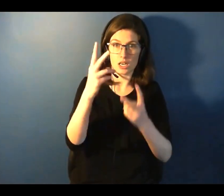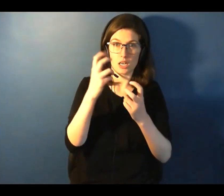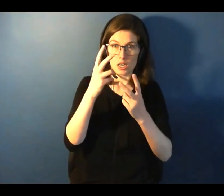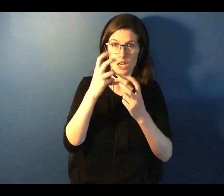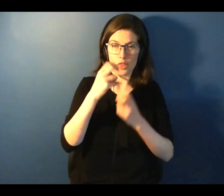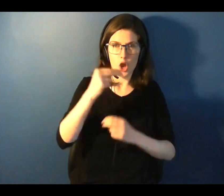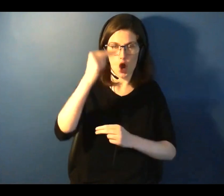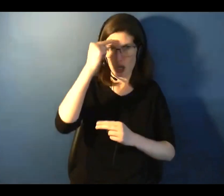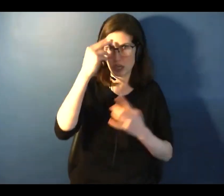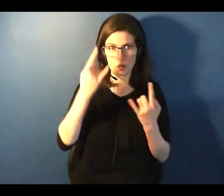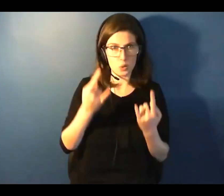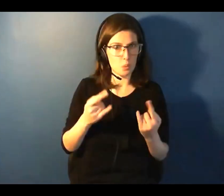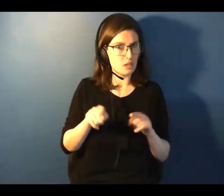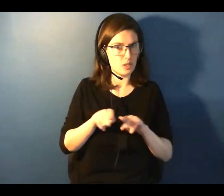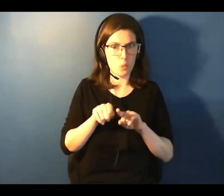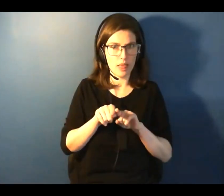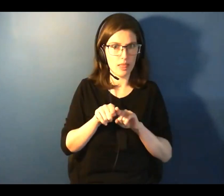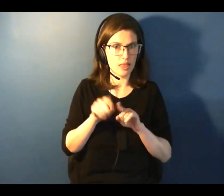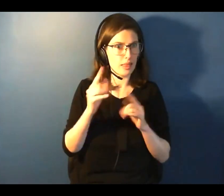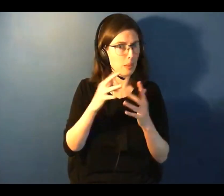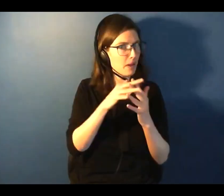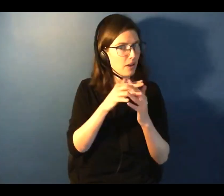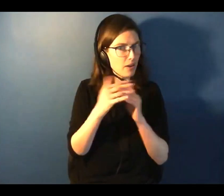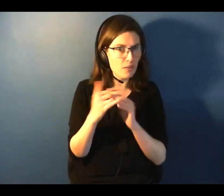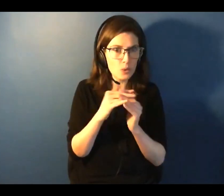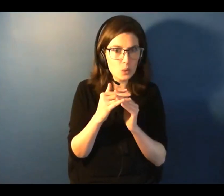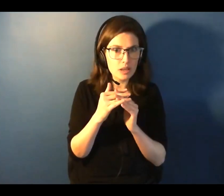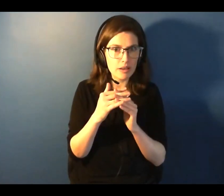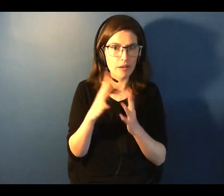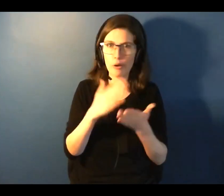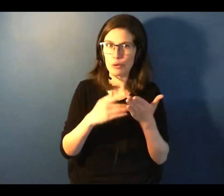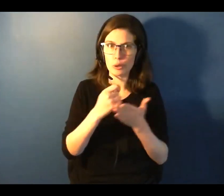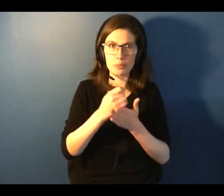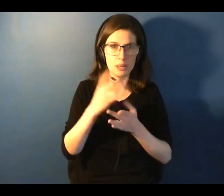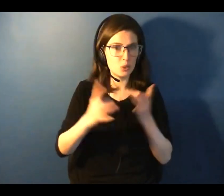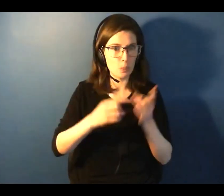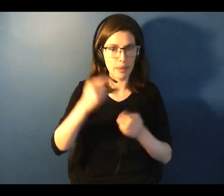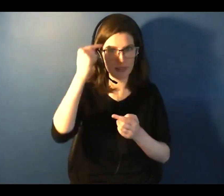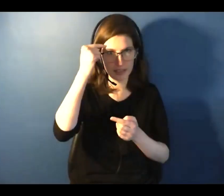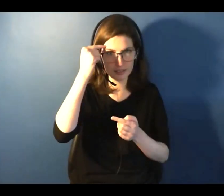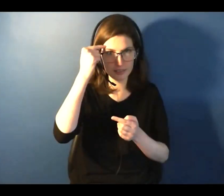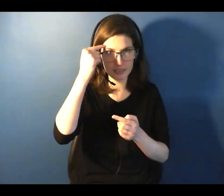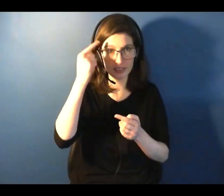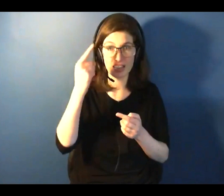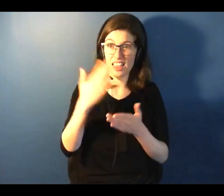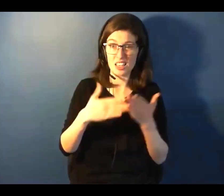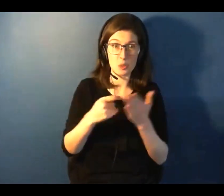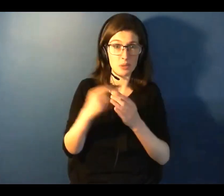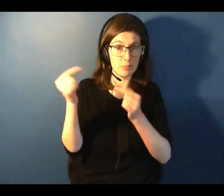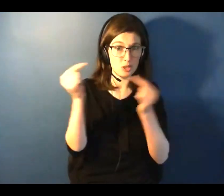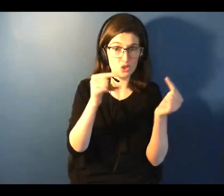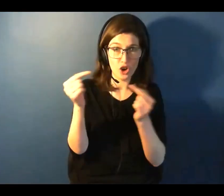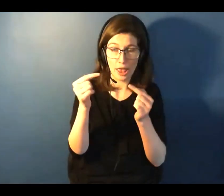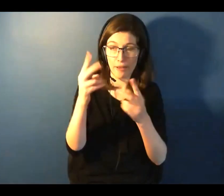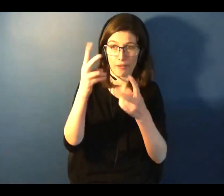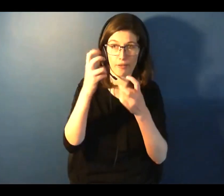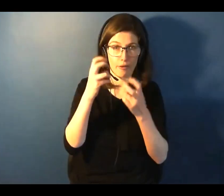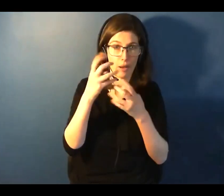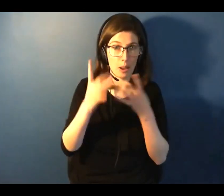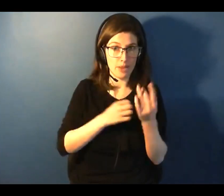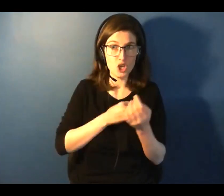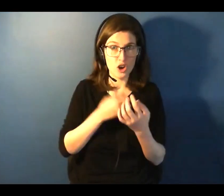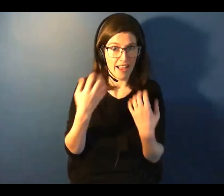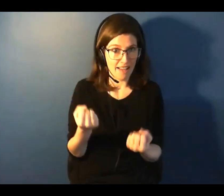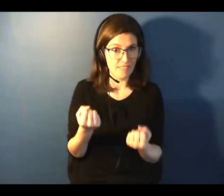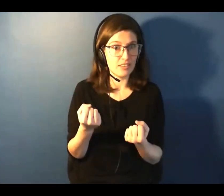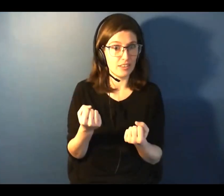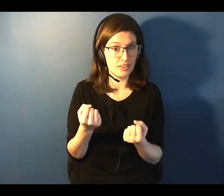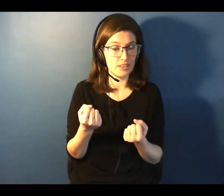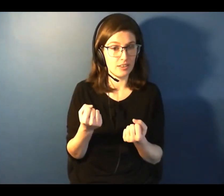were struggling. Amanda: And if I can just add to that, actually, this is interesting a point